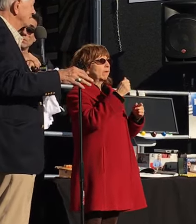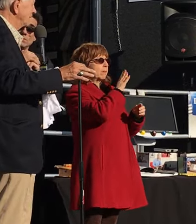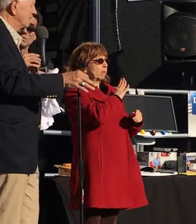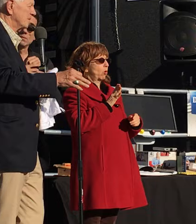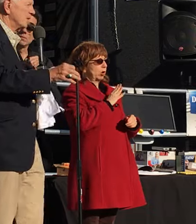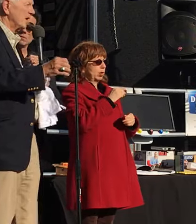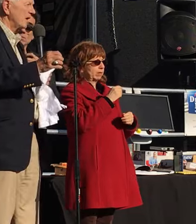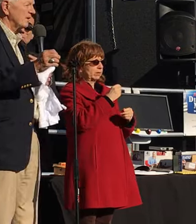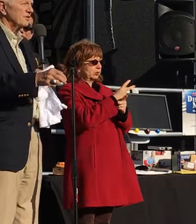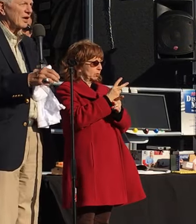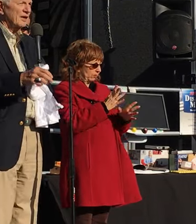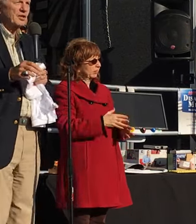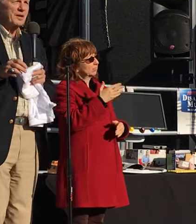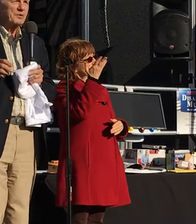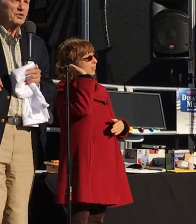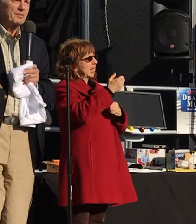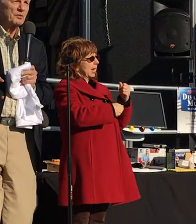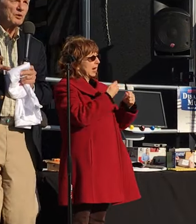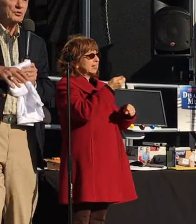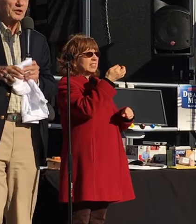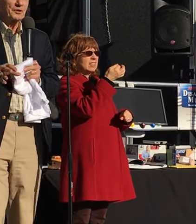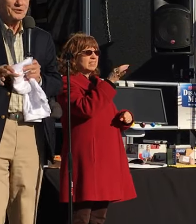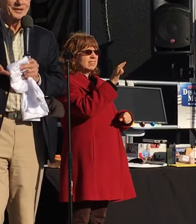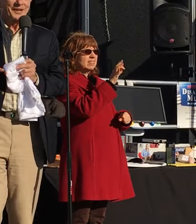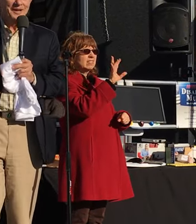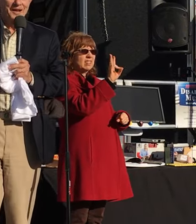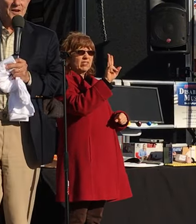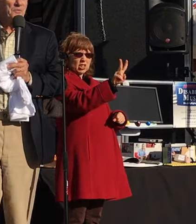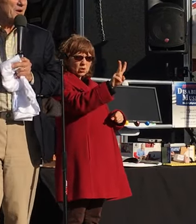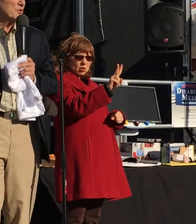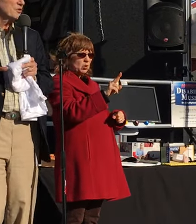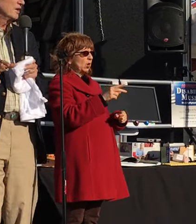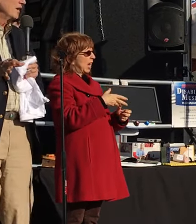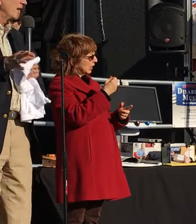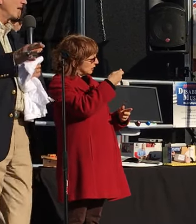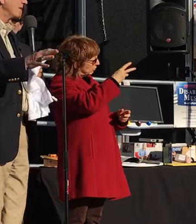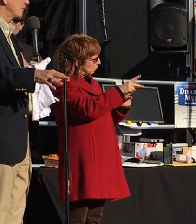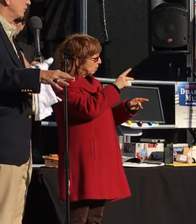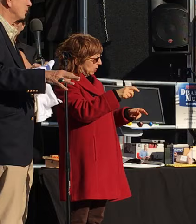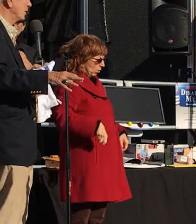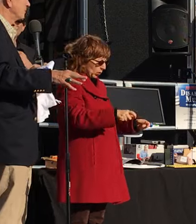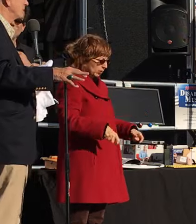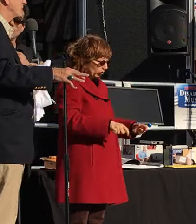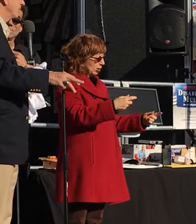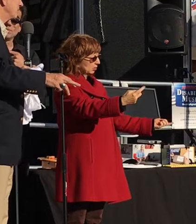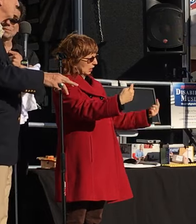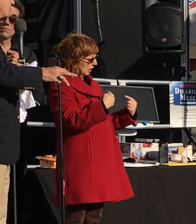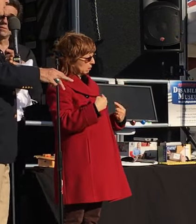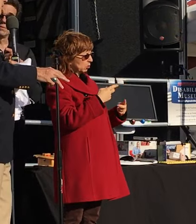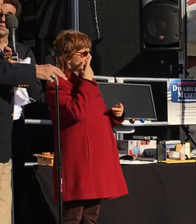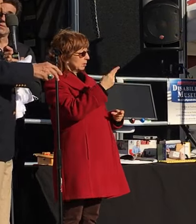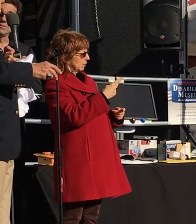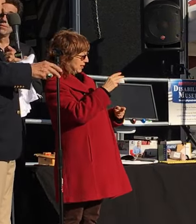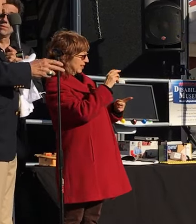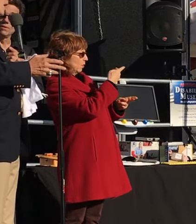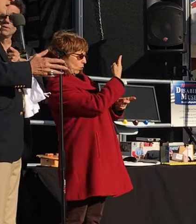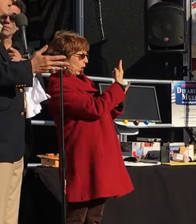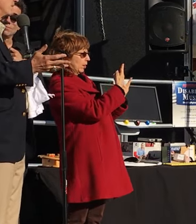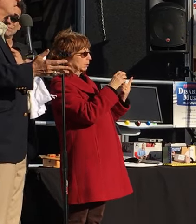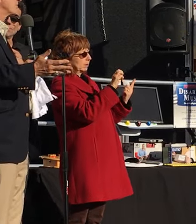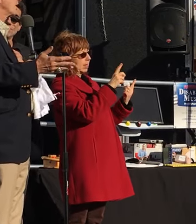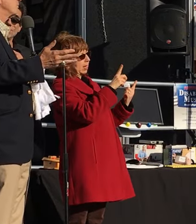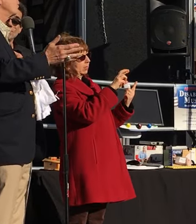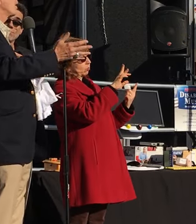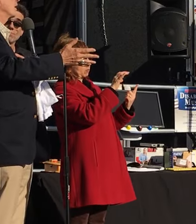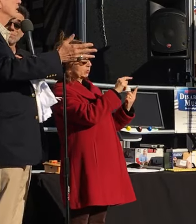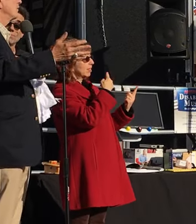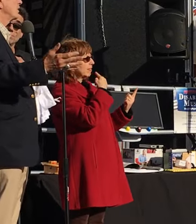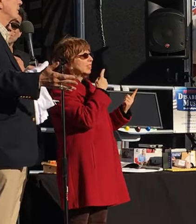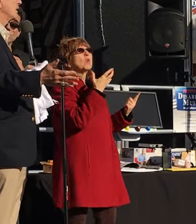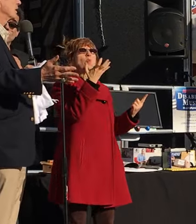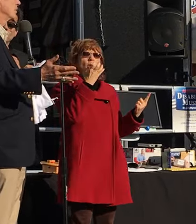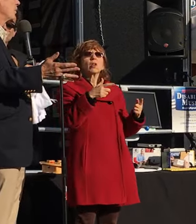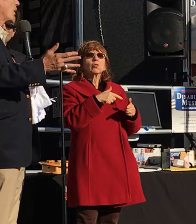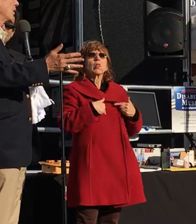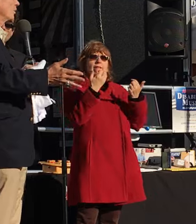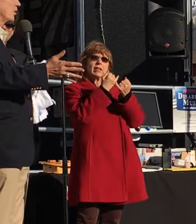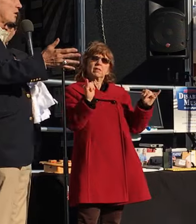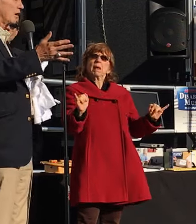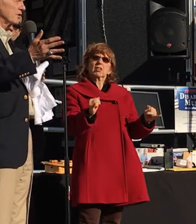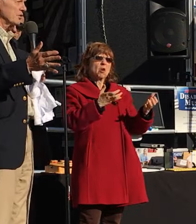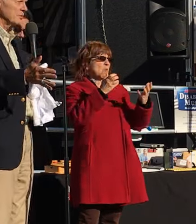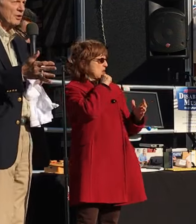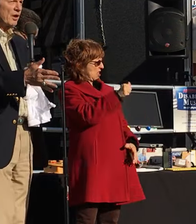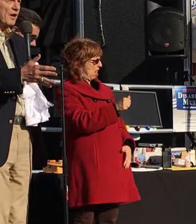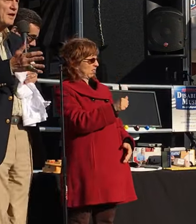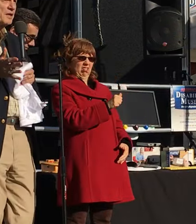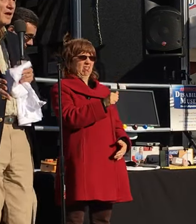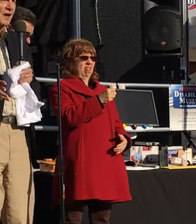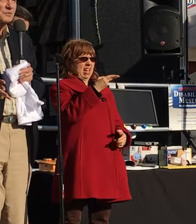these guys came to see me in wheelchairs Ed Roberts and a few other people were trying